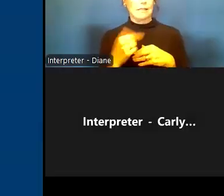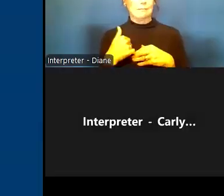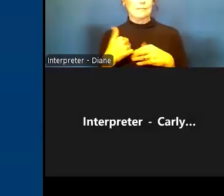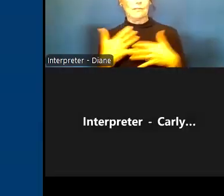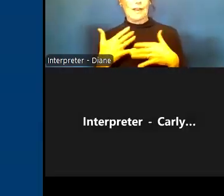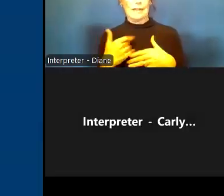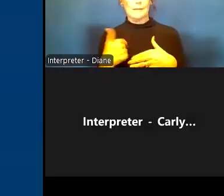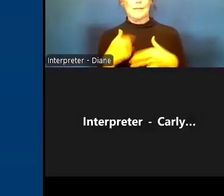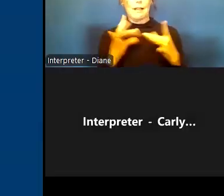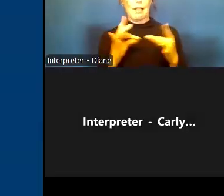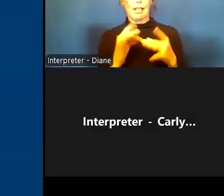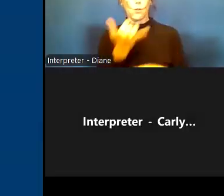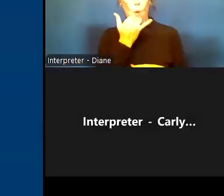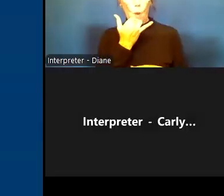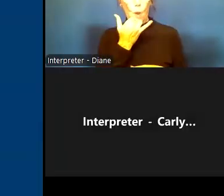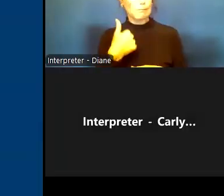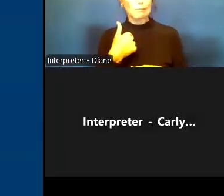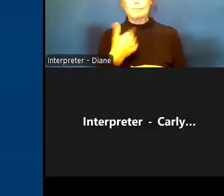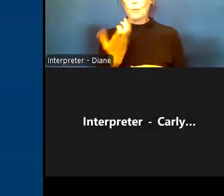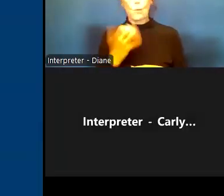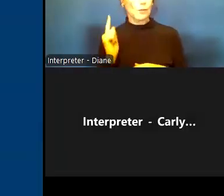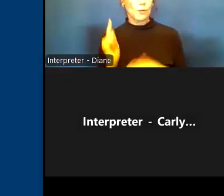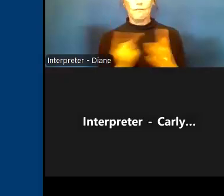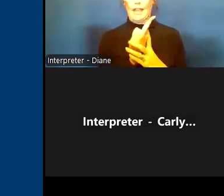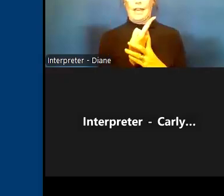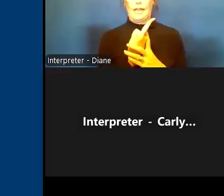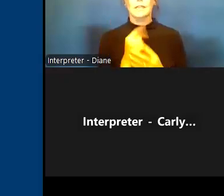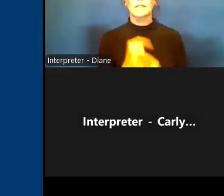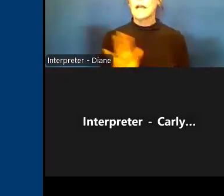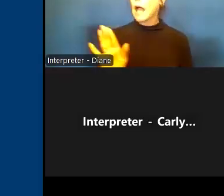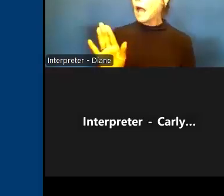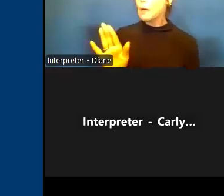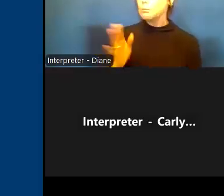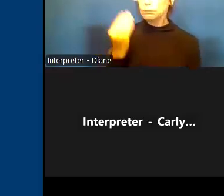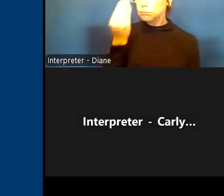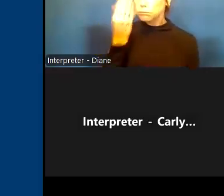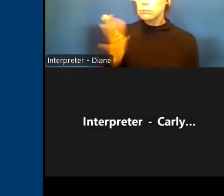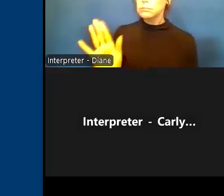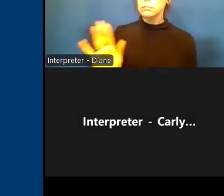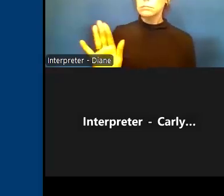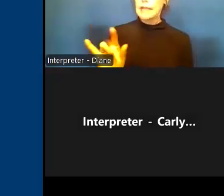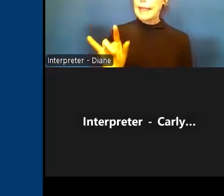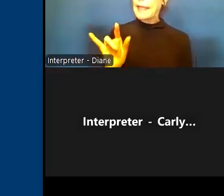inadvertently offend and I would say to them you know what um as long as your intentions